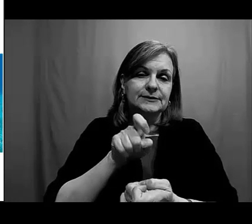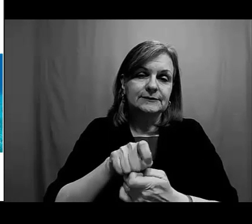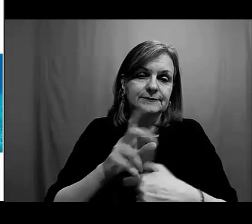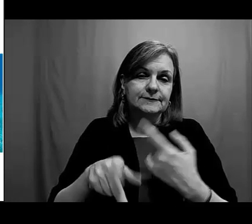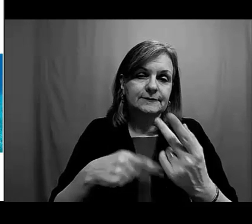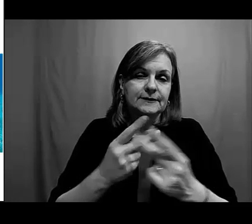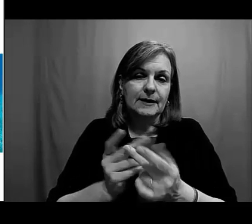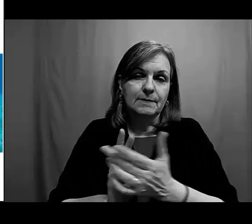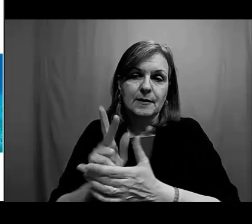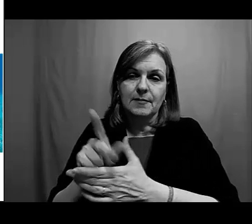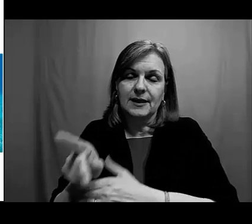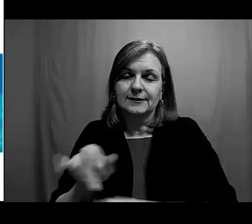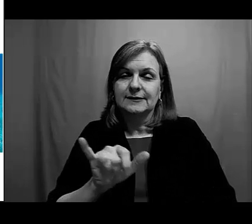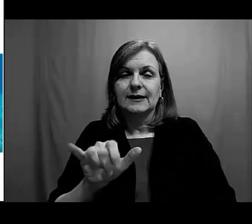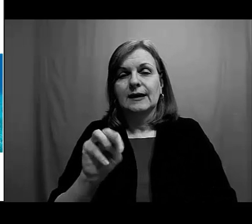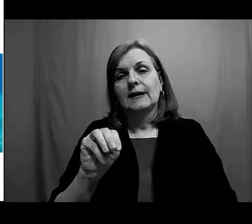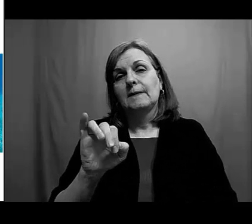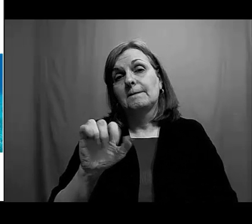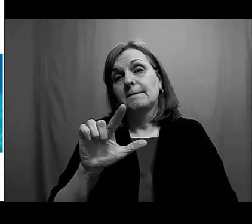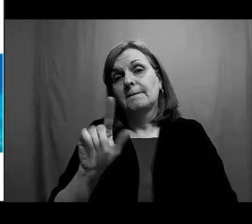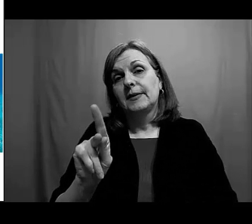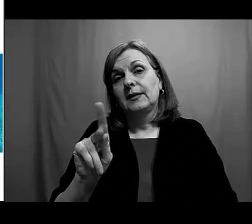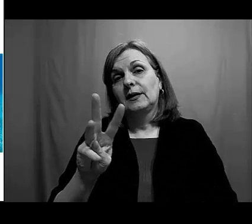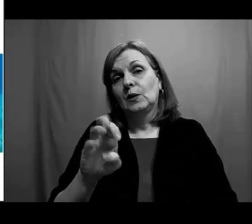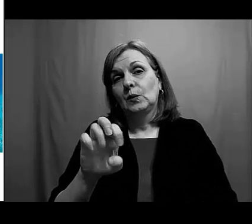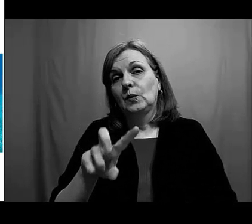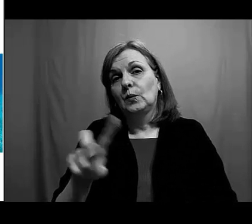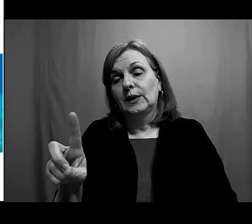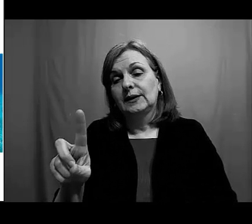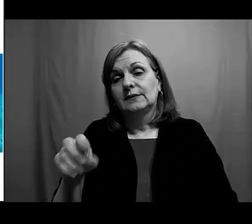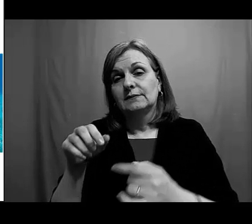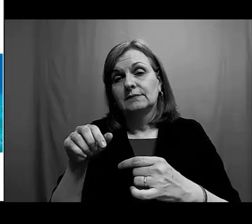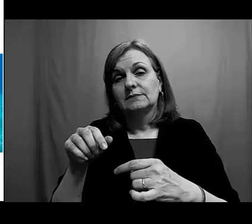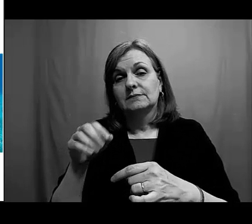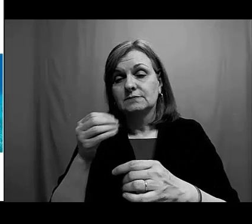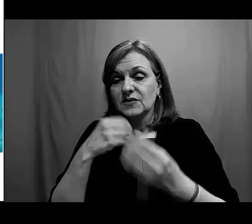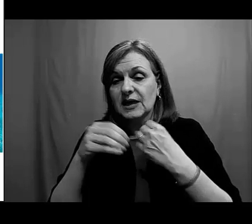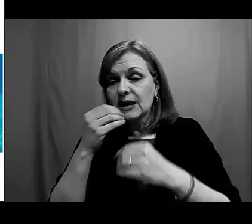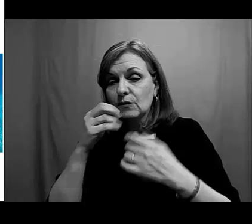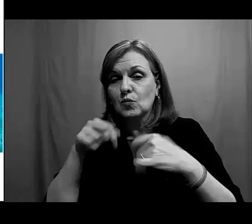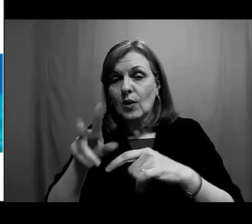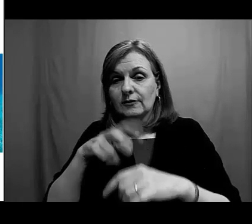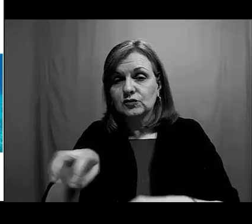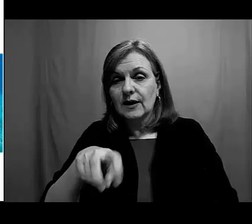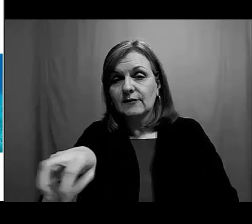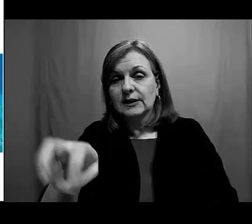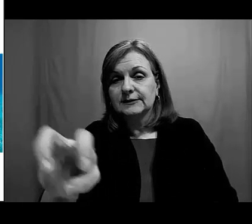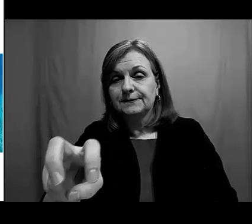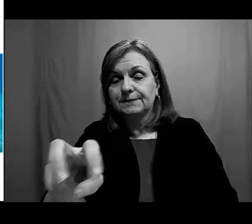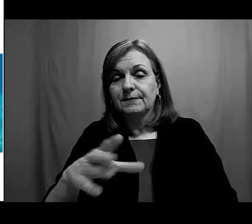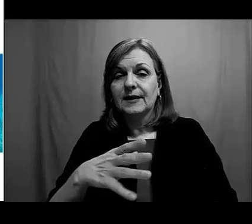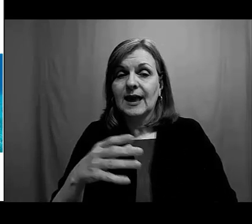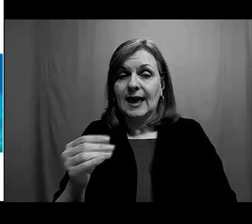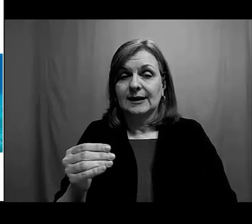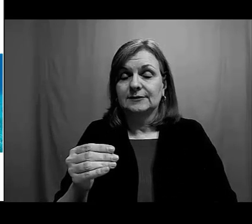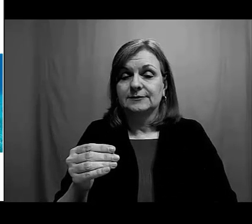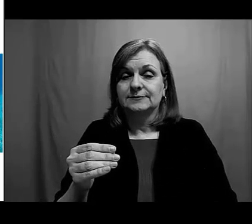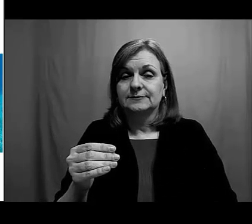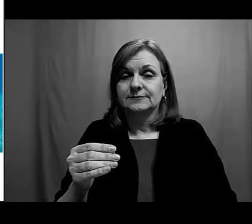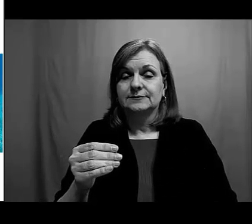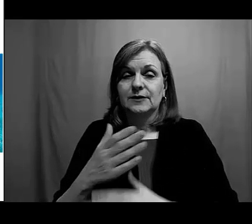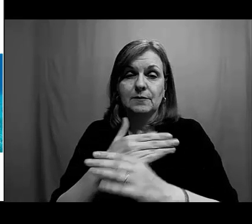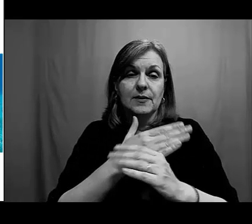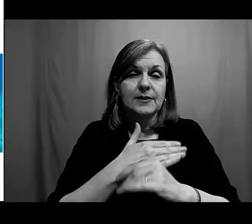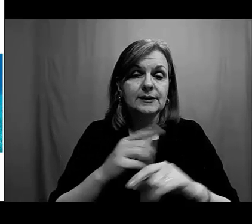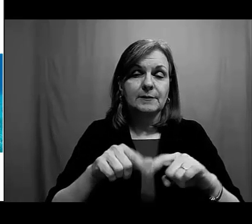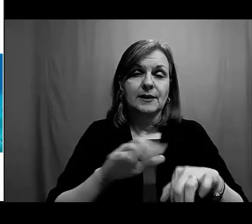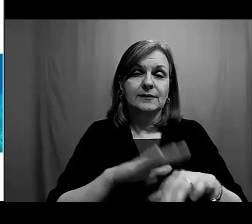particular plant species things like milkweed to eat along the way and particularly in their given spaces and they are very dependent on